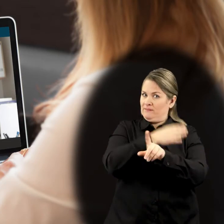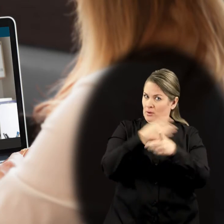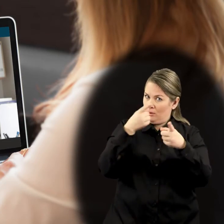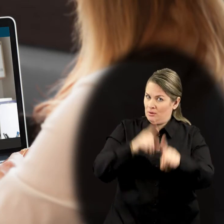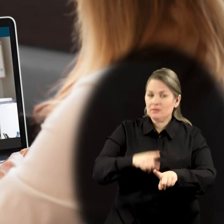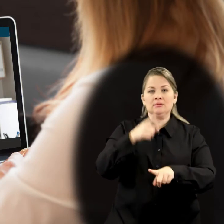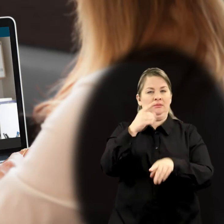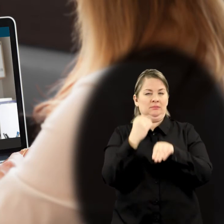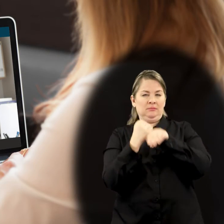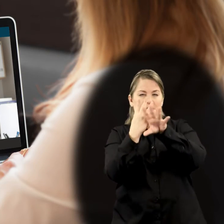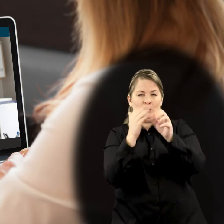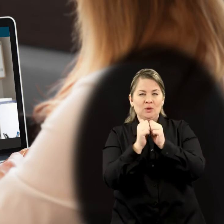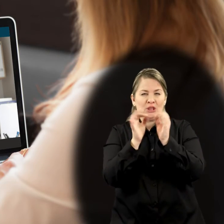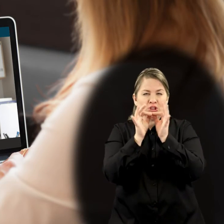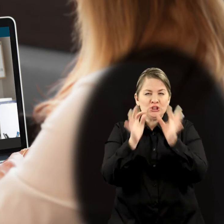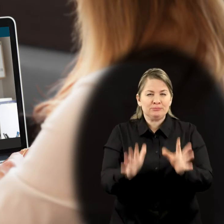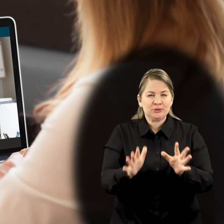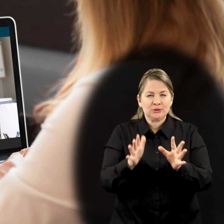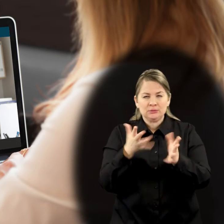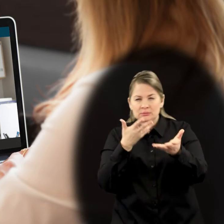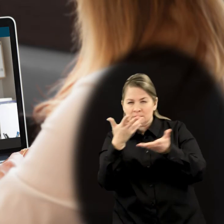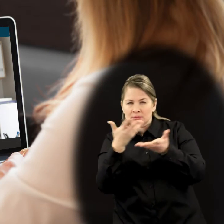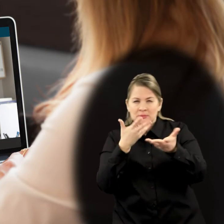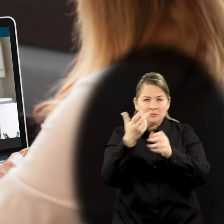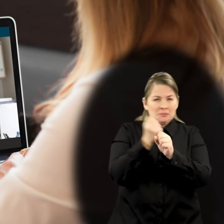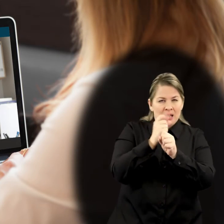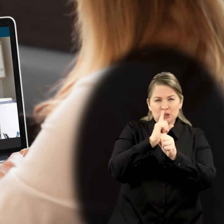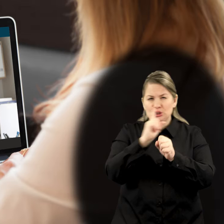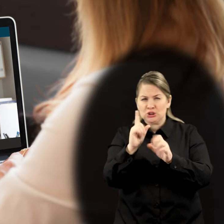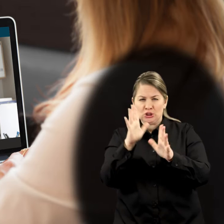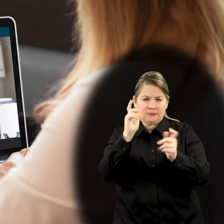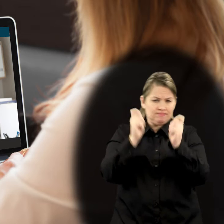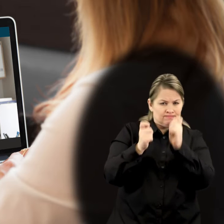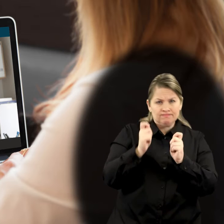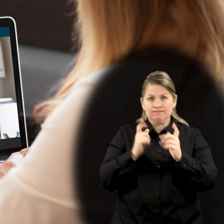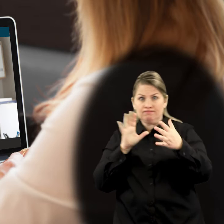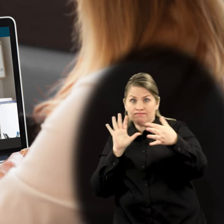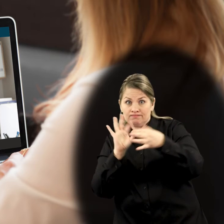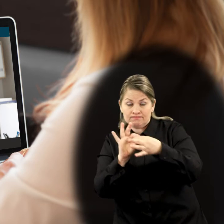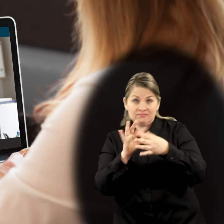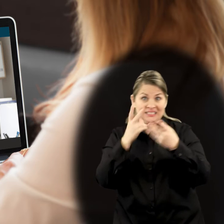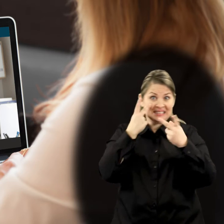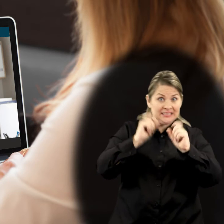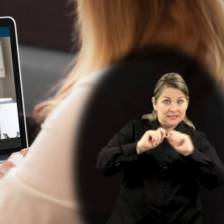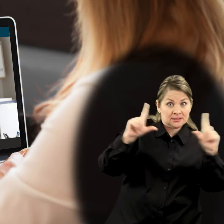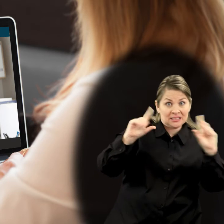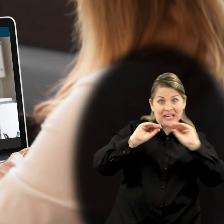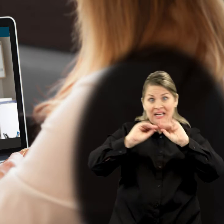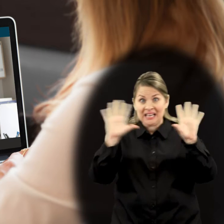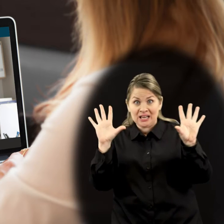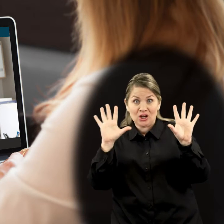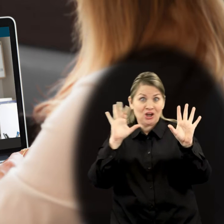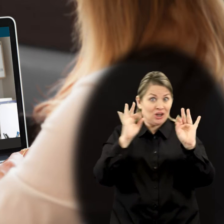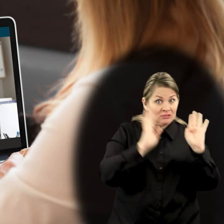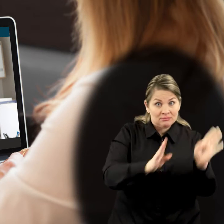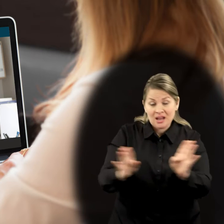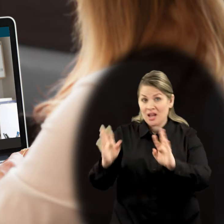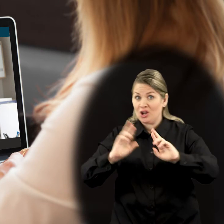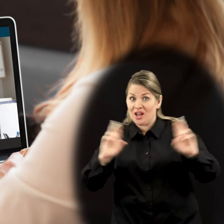When you schedule the session, be sure to build in time to connect with the remote interpreter a few minutes before the meeting to troubleshoot possible connection issues,